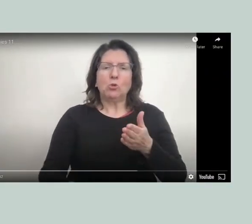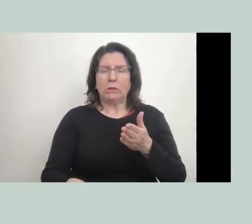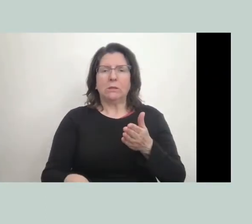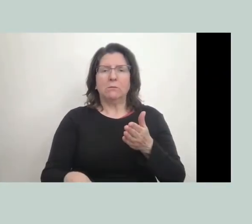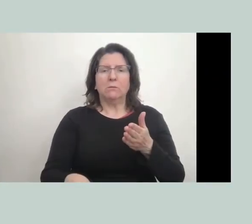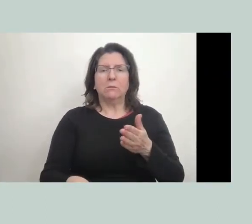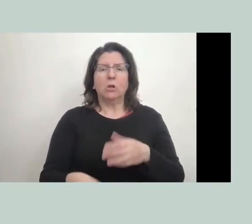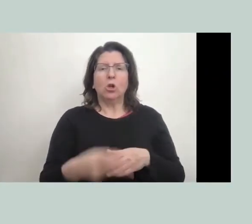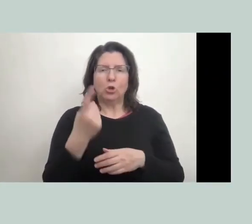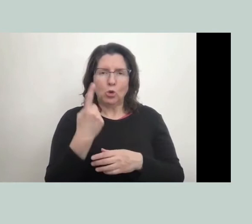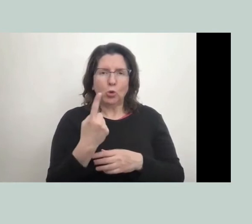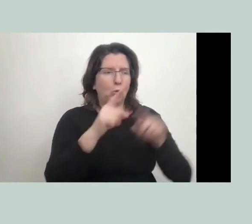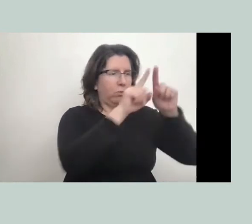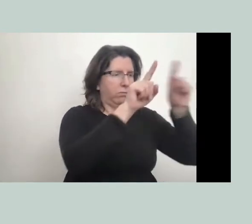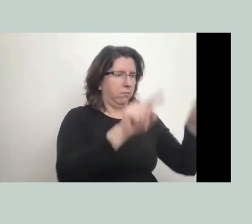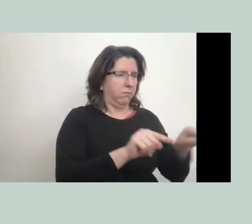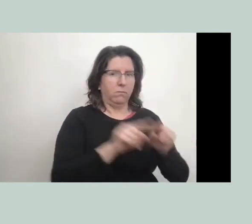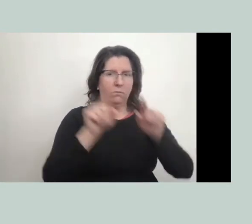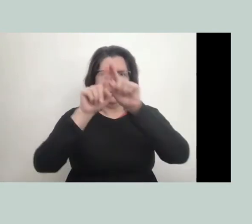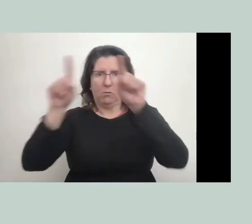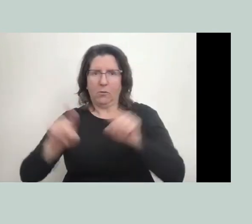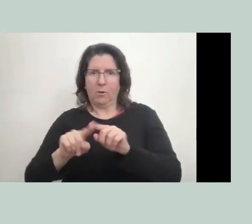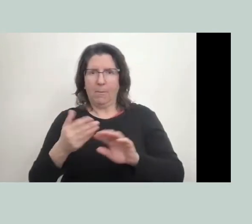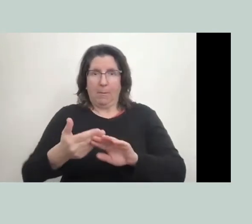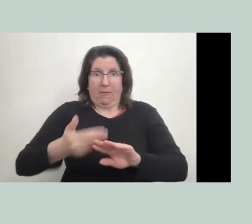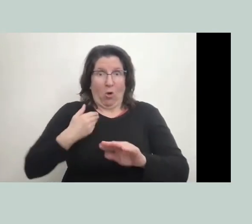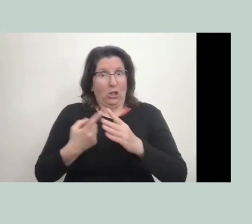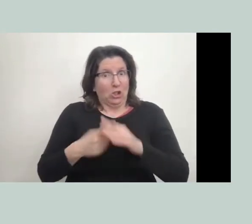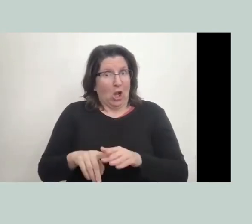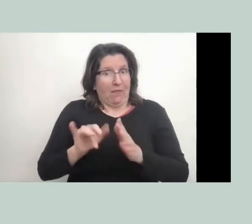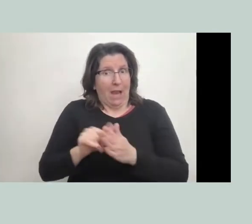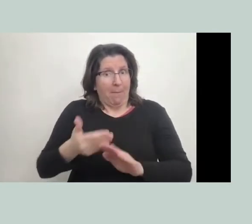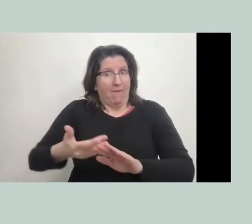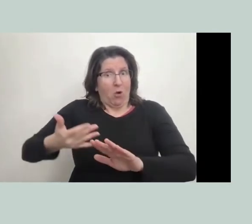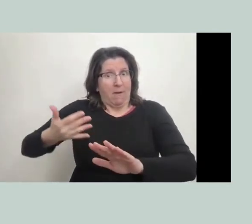Here you see a specific vocab list for an activity to come.